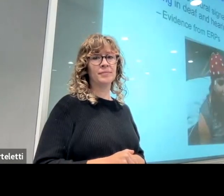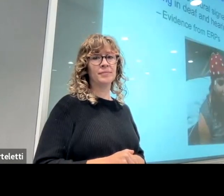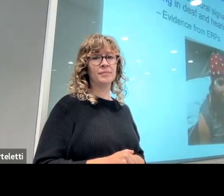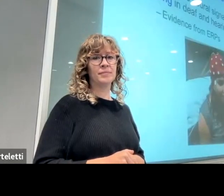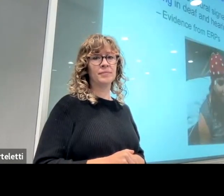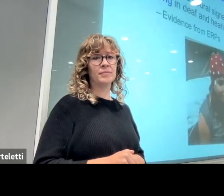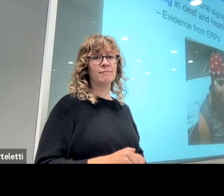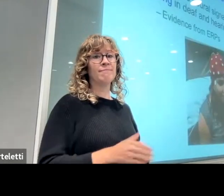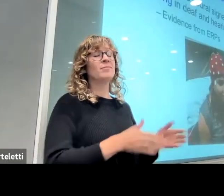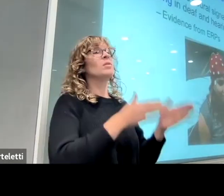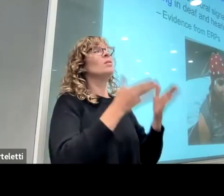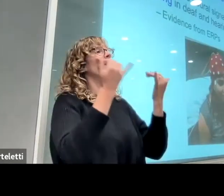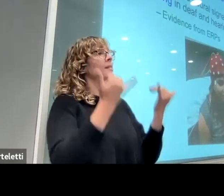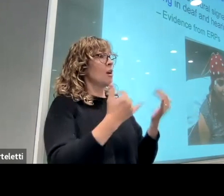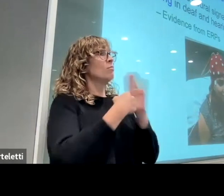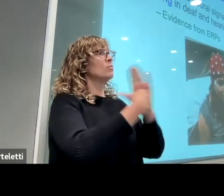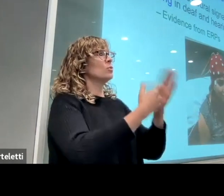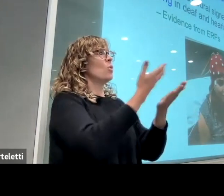uh blood flow and uh localization.